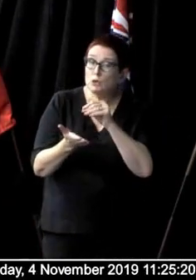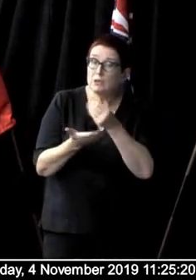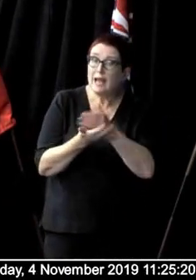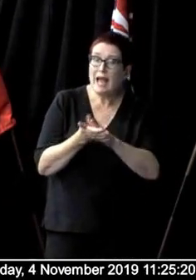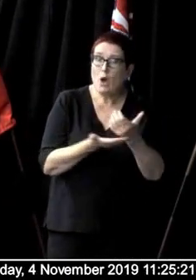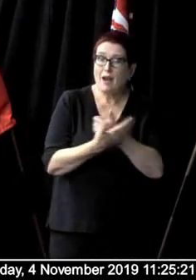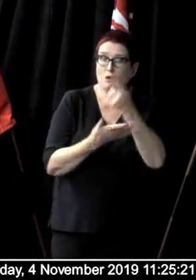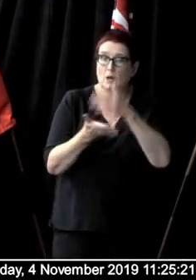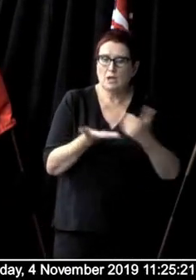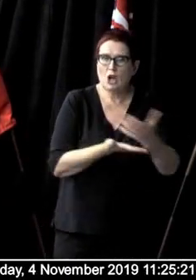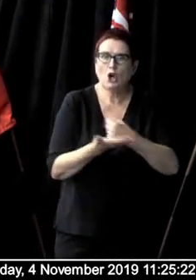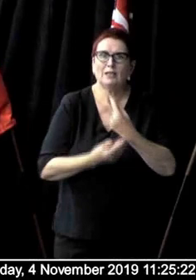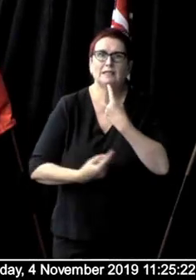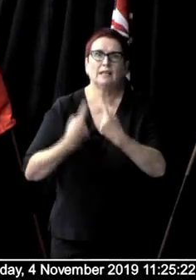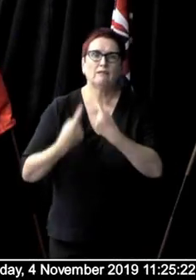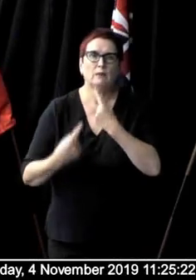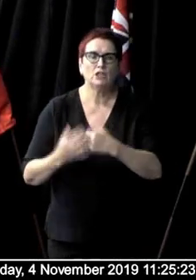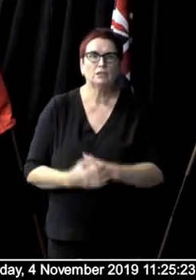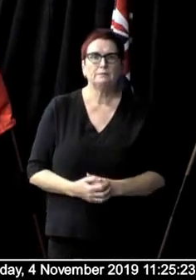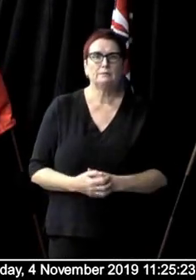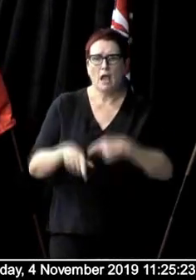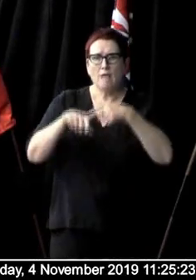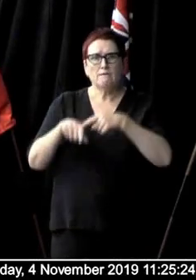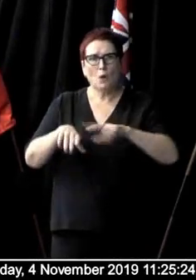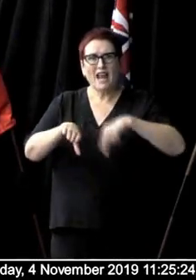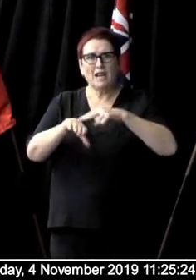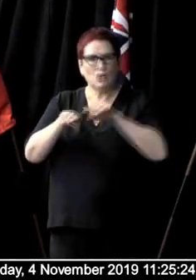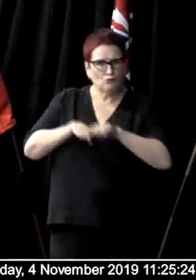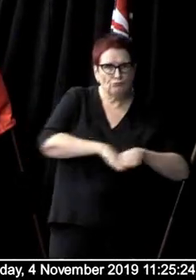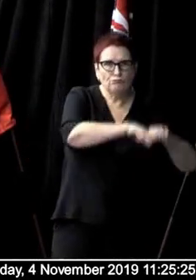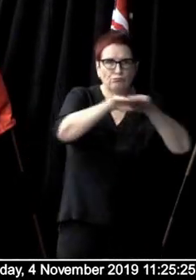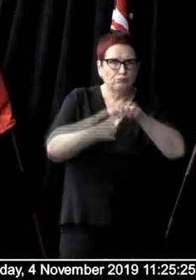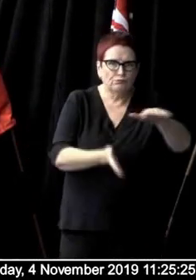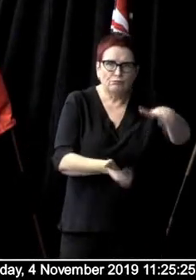pursuant to the Nationally Consistent Collection of Data on school students with disability.